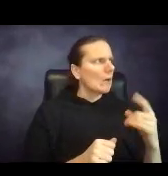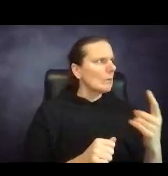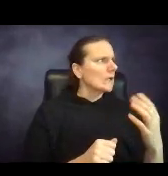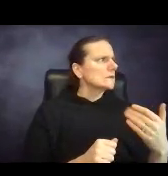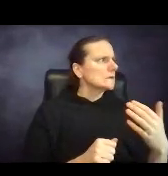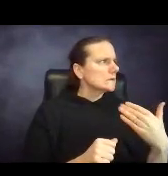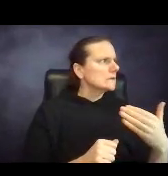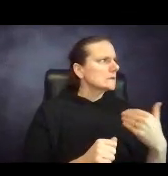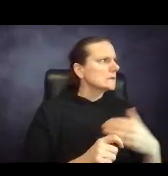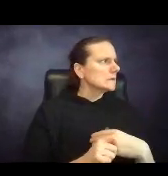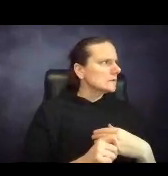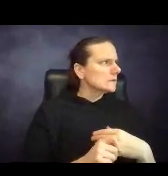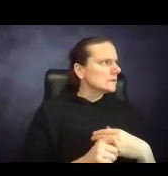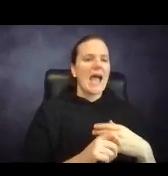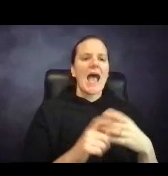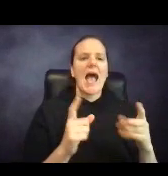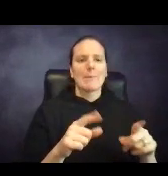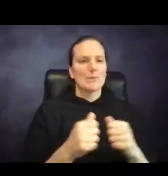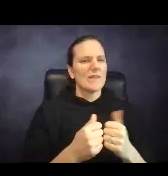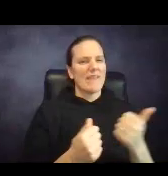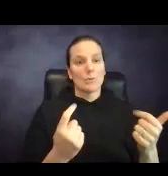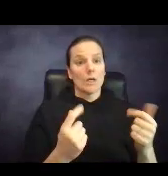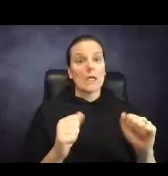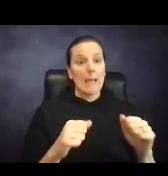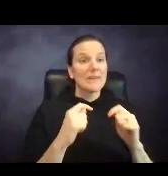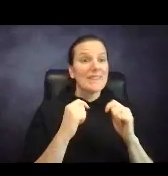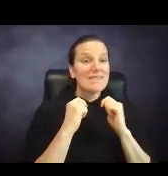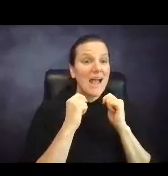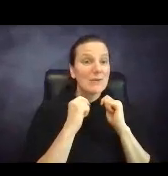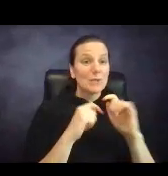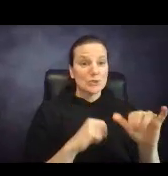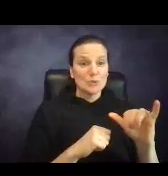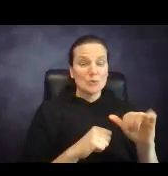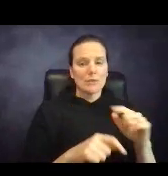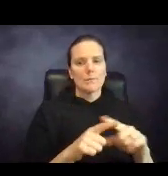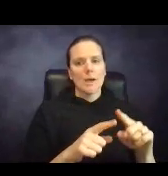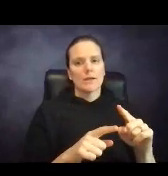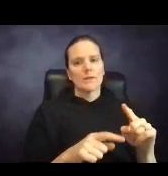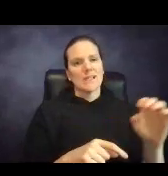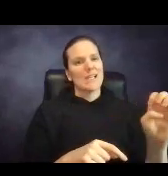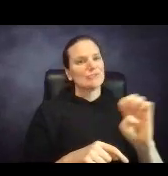And that happens to everybody. And that could be thyroid too, but it's really, really common in estradiol deficiency.